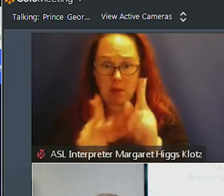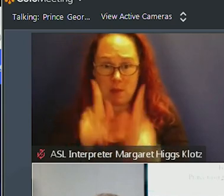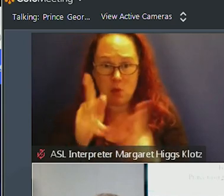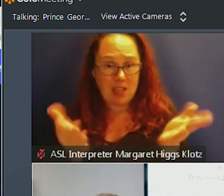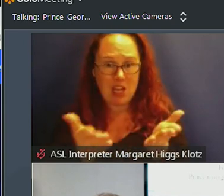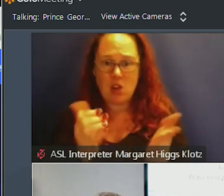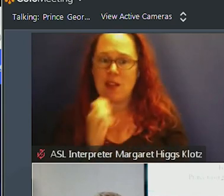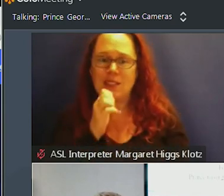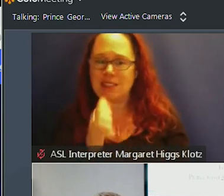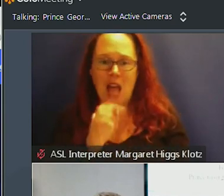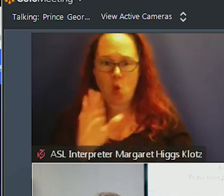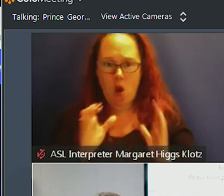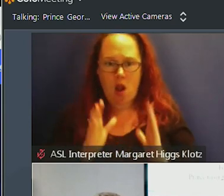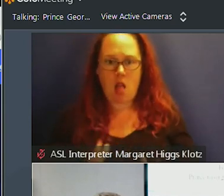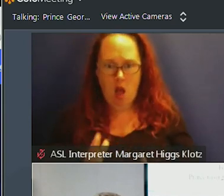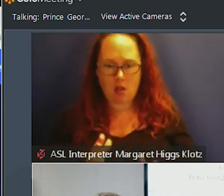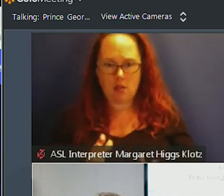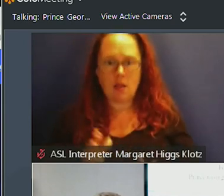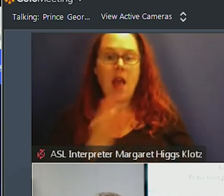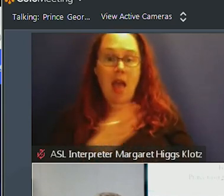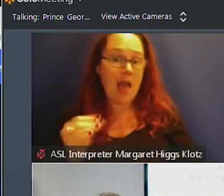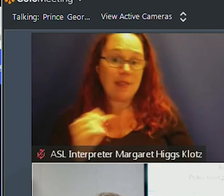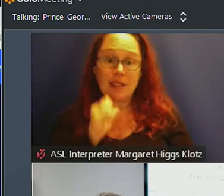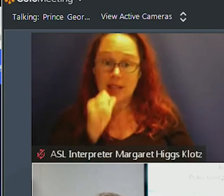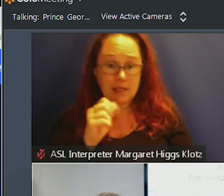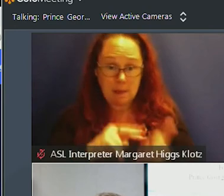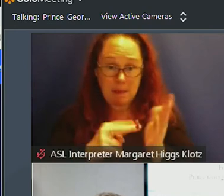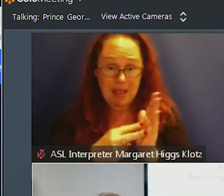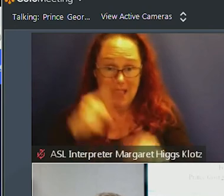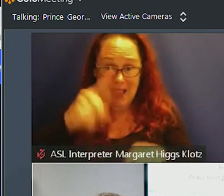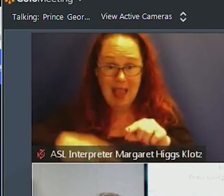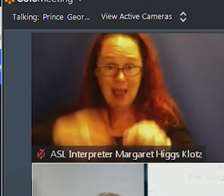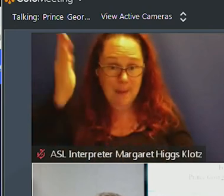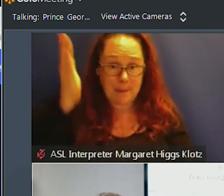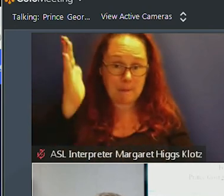and that doesn't preclude them from talking next time. But if we have more information,